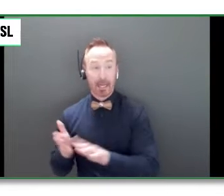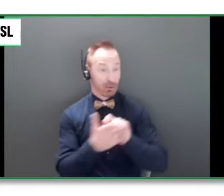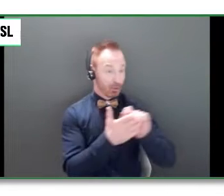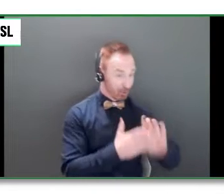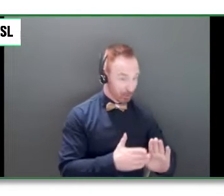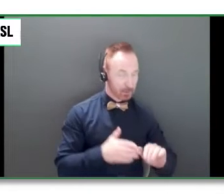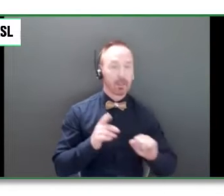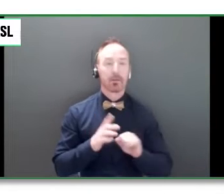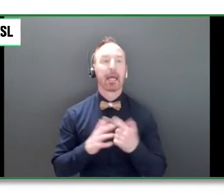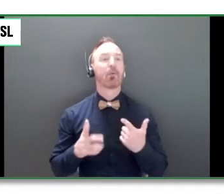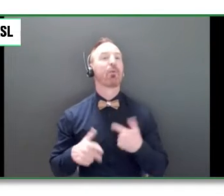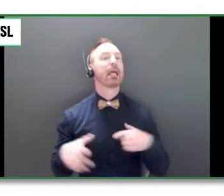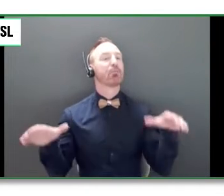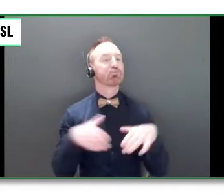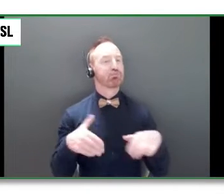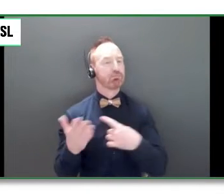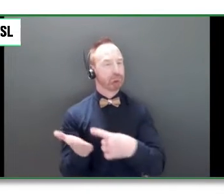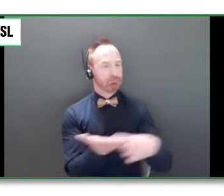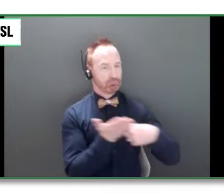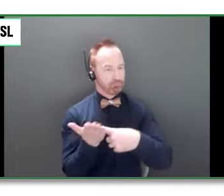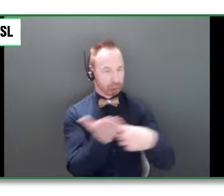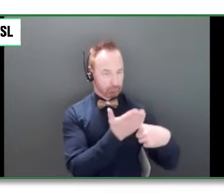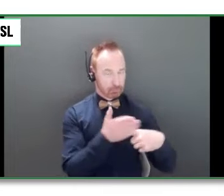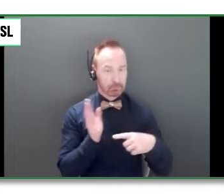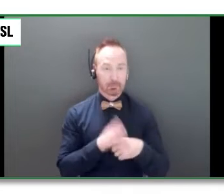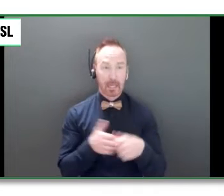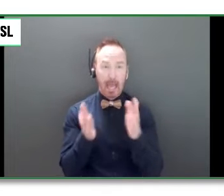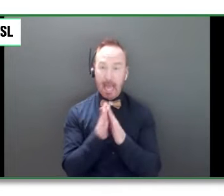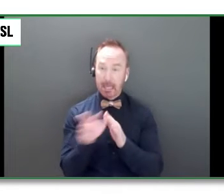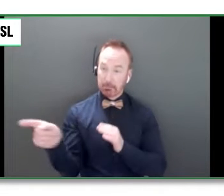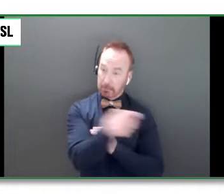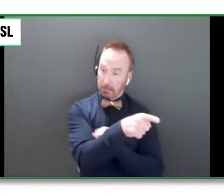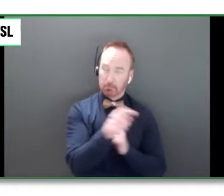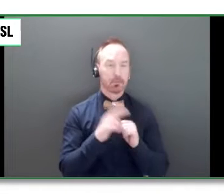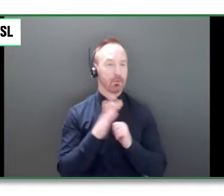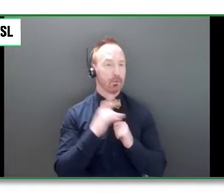Um just asking them to consider their philosophies and how they might interact